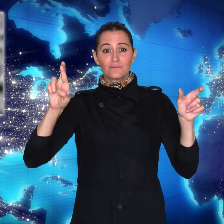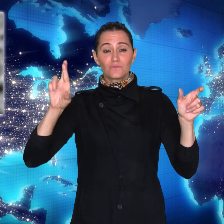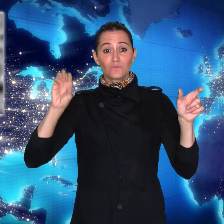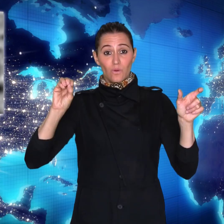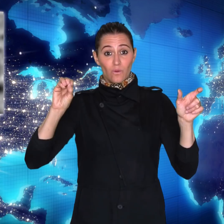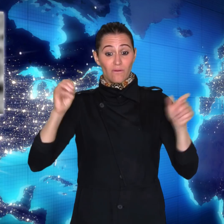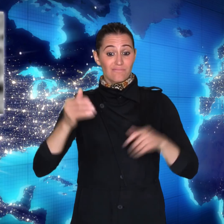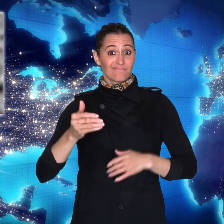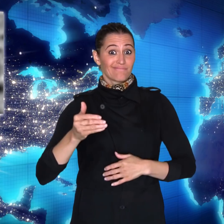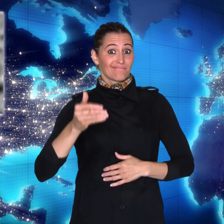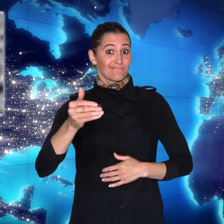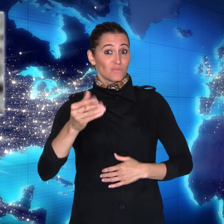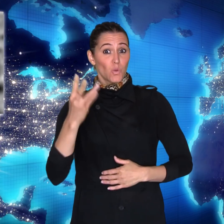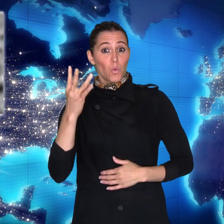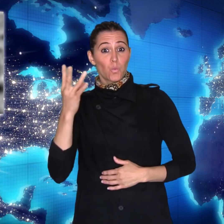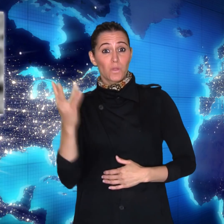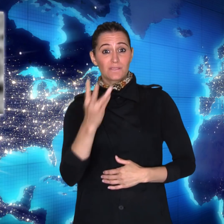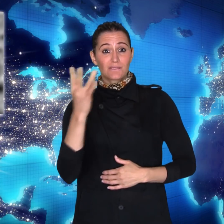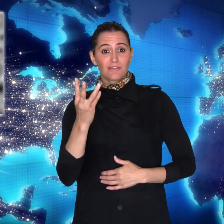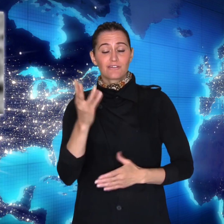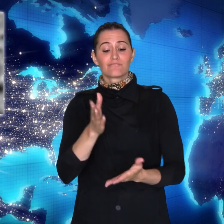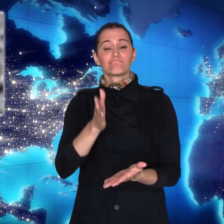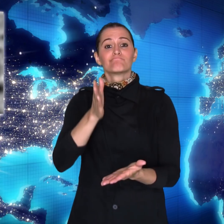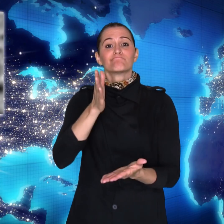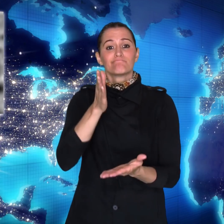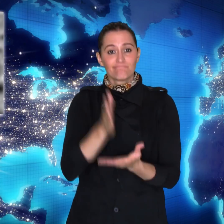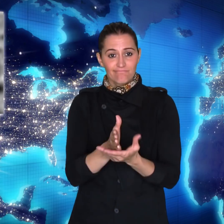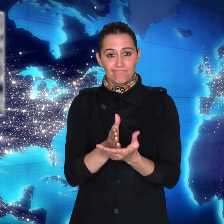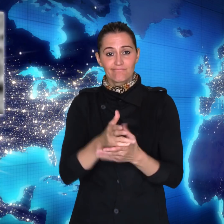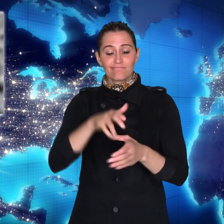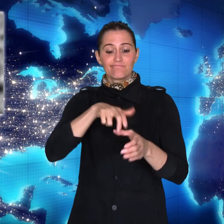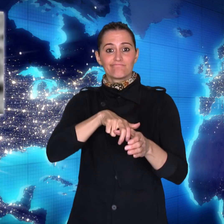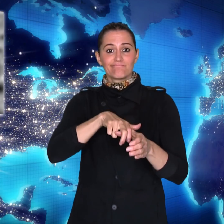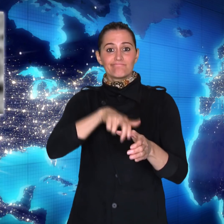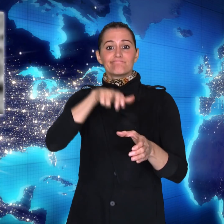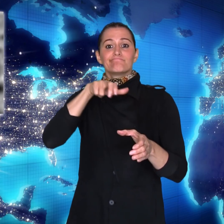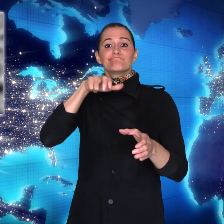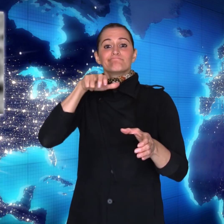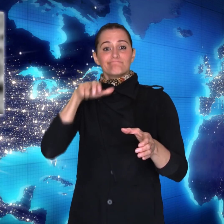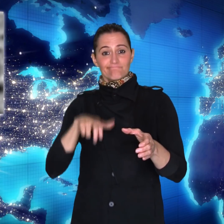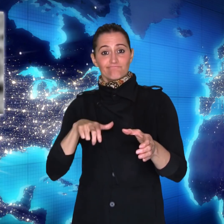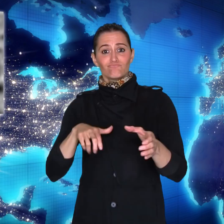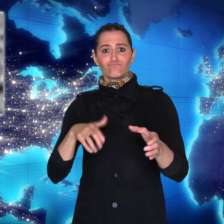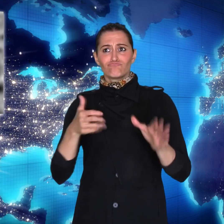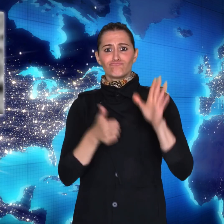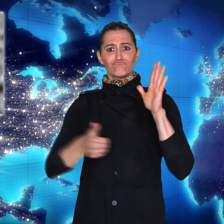Castro, will resign from his post and